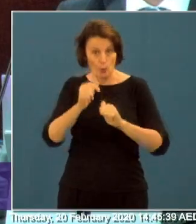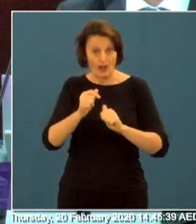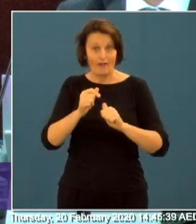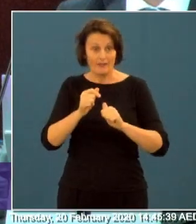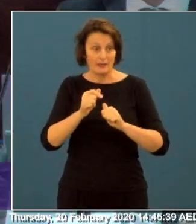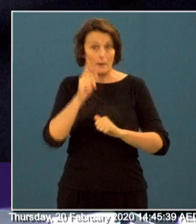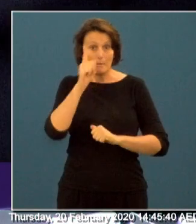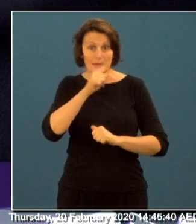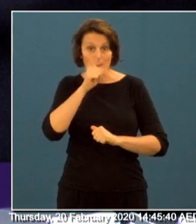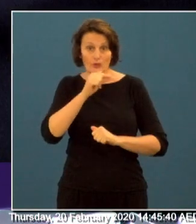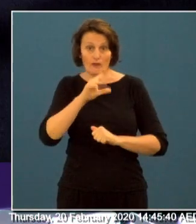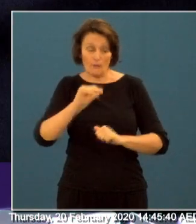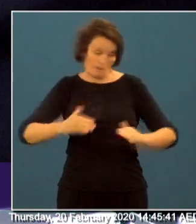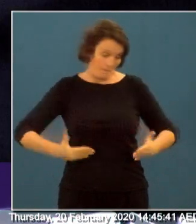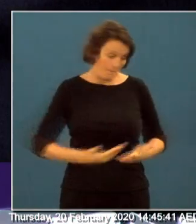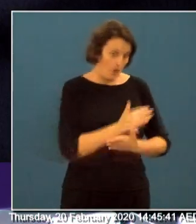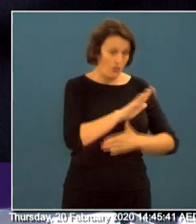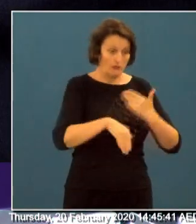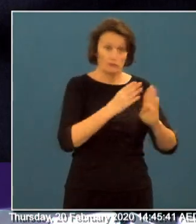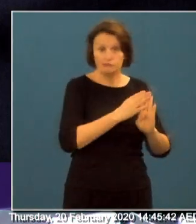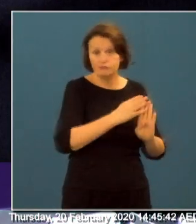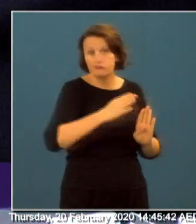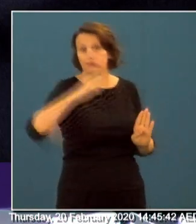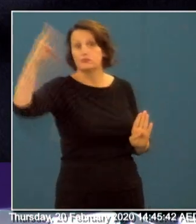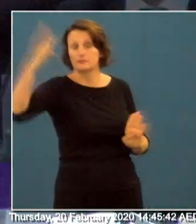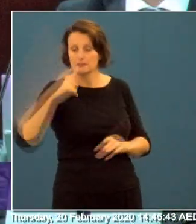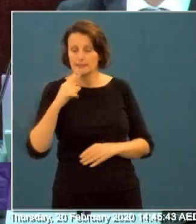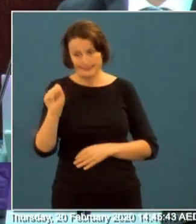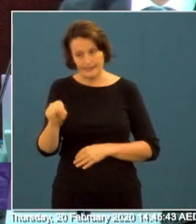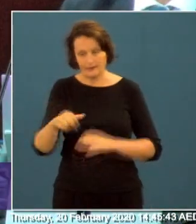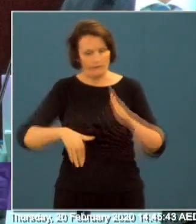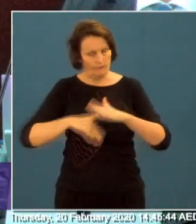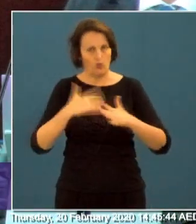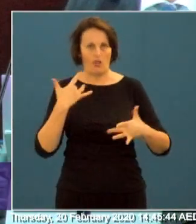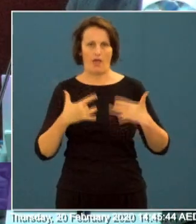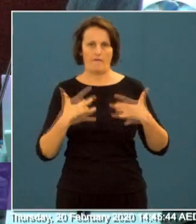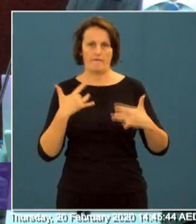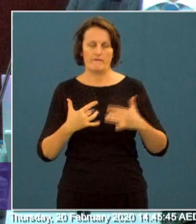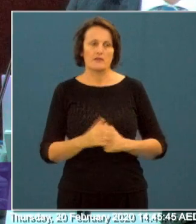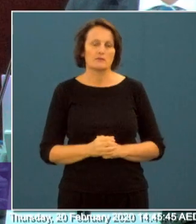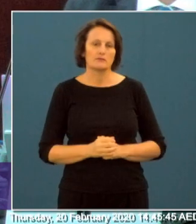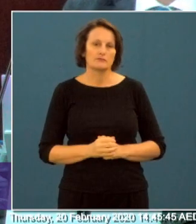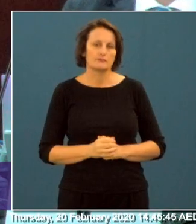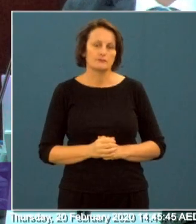The whole life span is eligible. Yes. Okay. And what is the model of care?